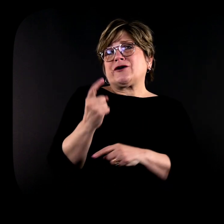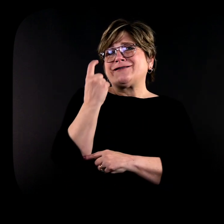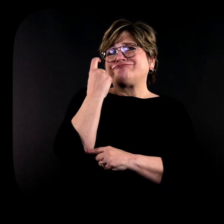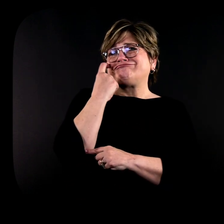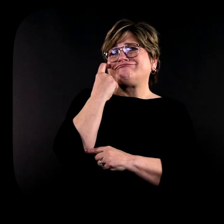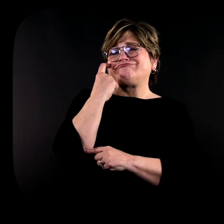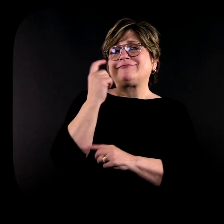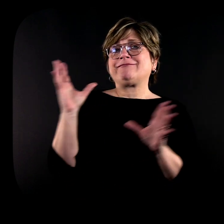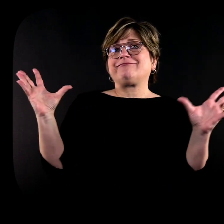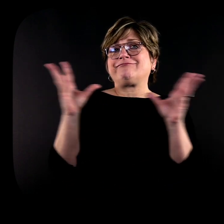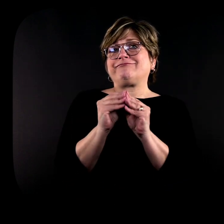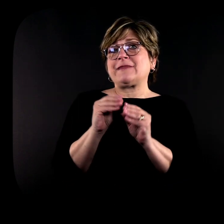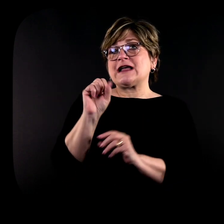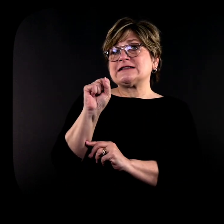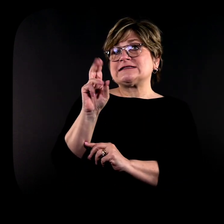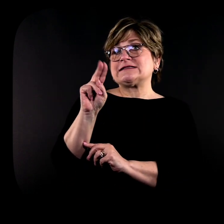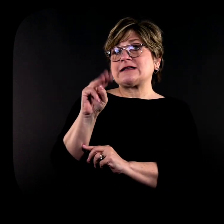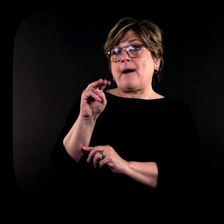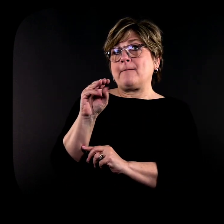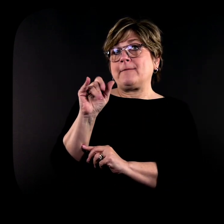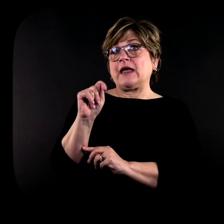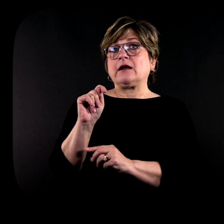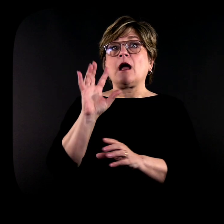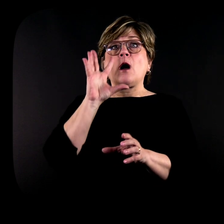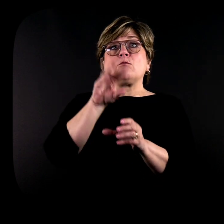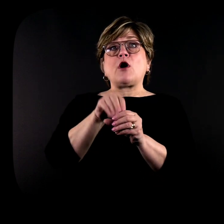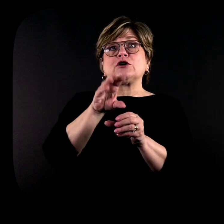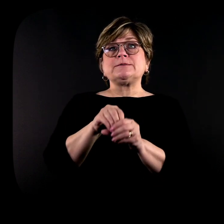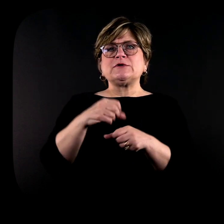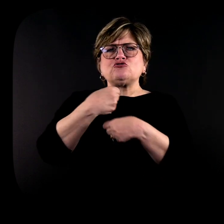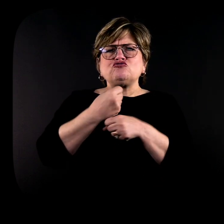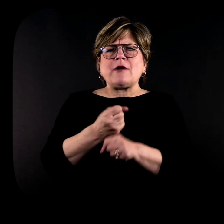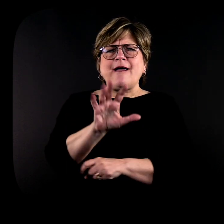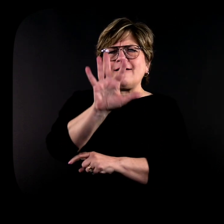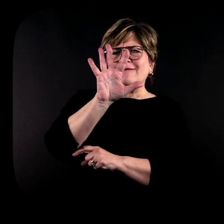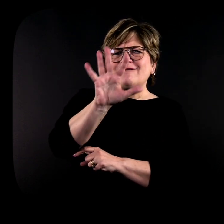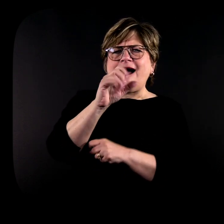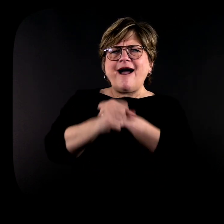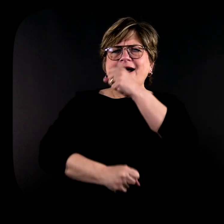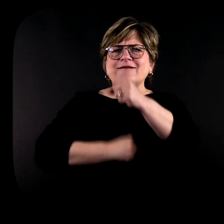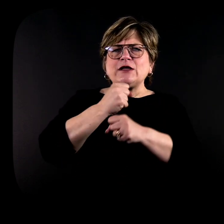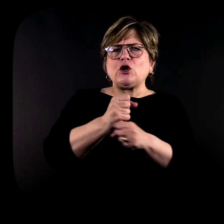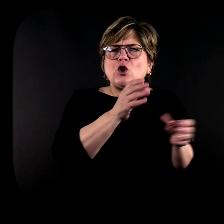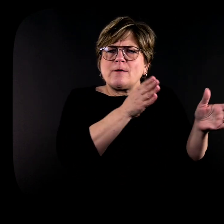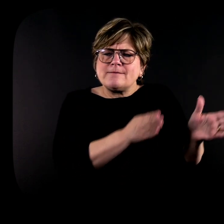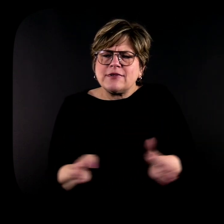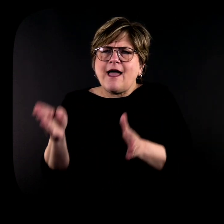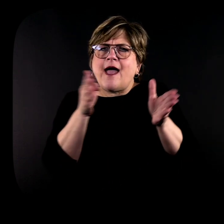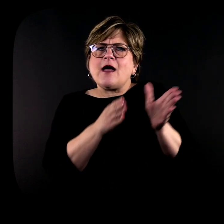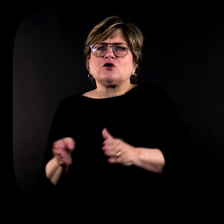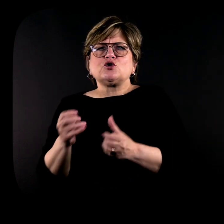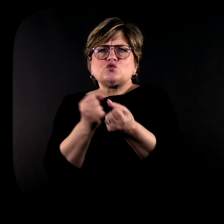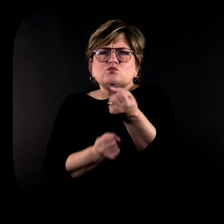During a recent summit, participants created a five-year plan to support